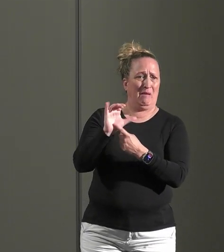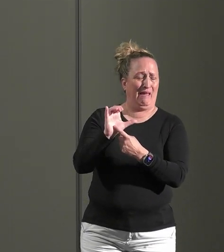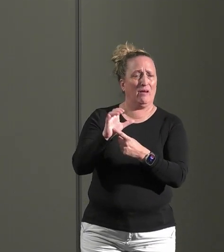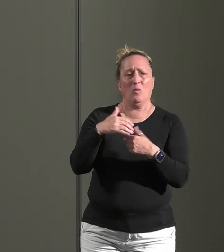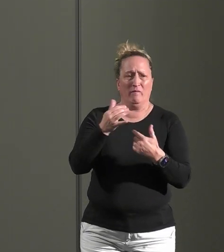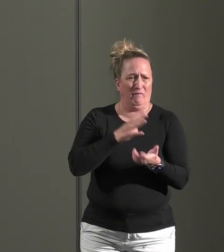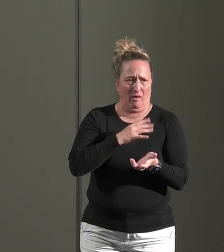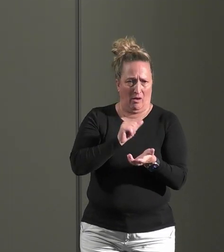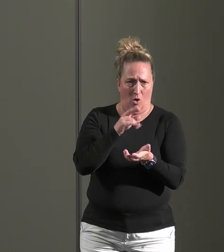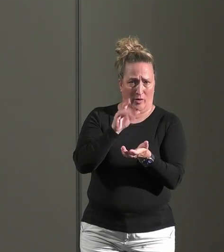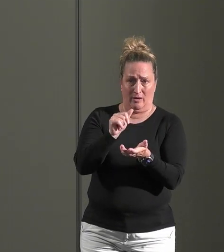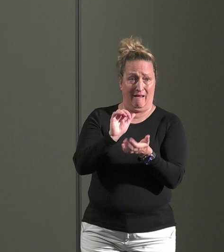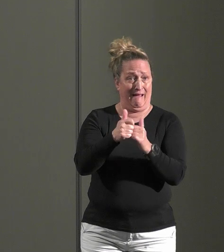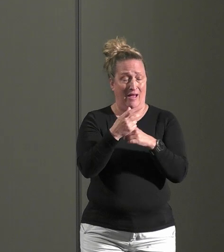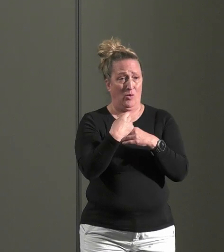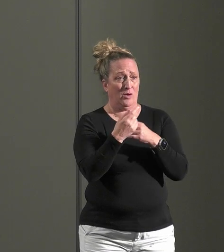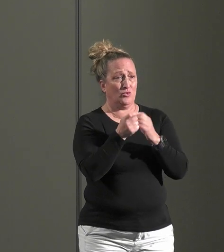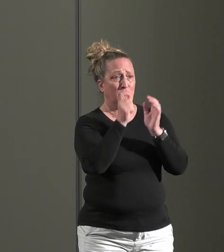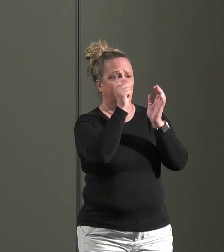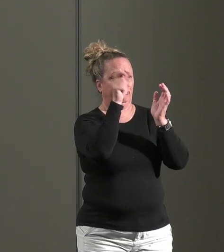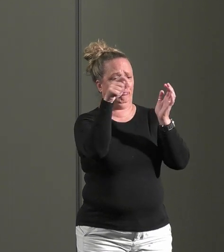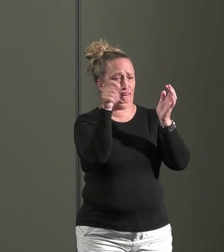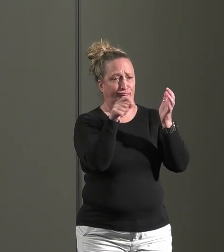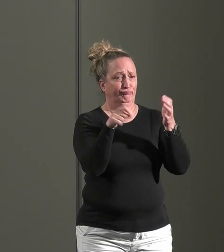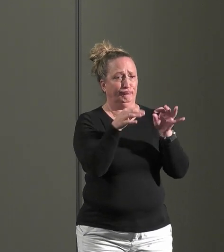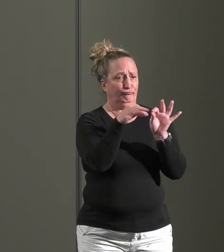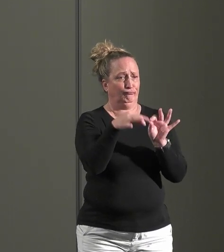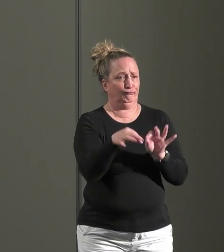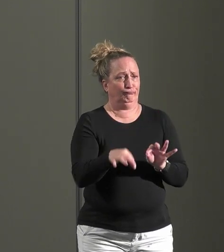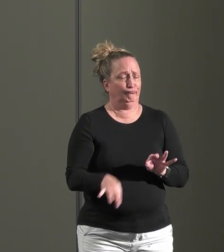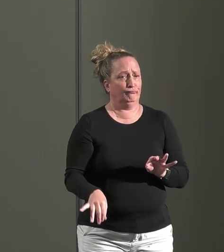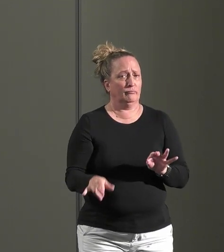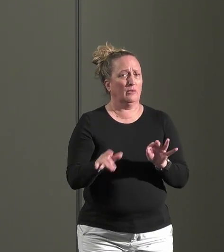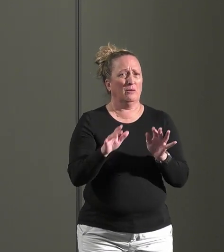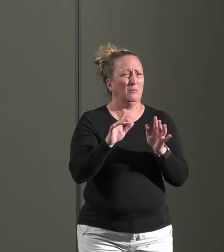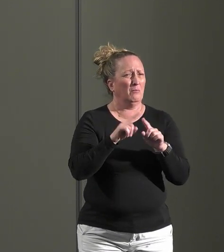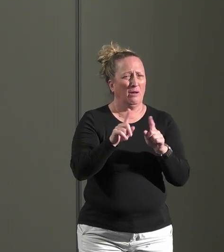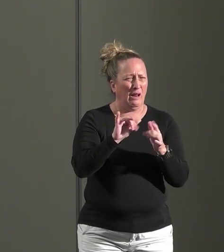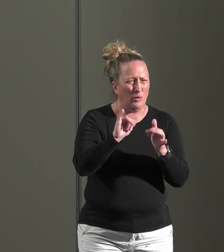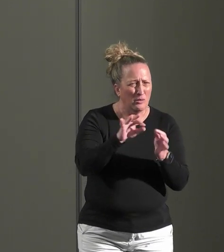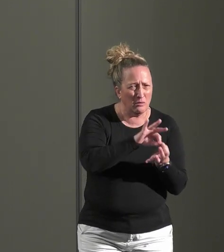have ARIA this is how you markup a website. How is that translated into what the screen